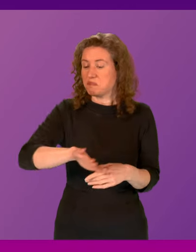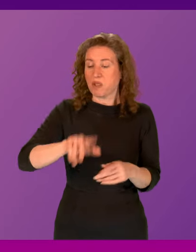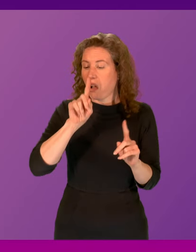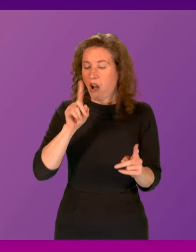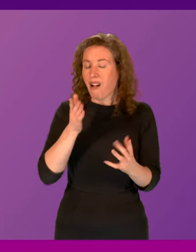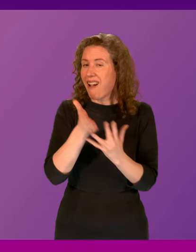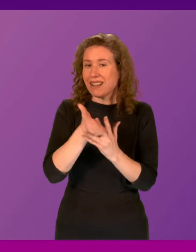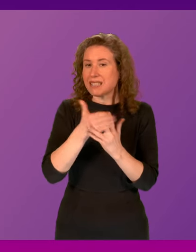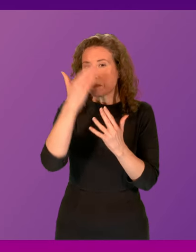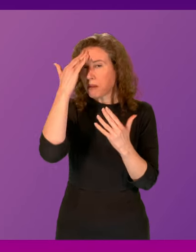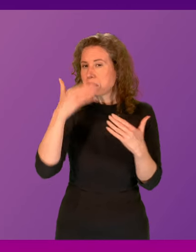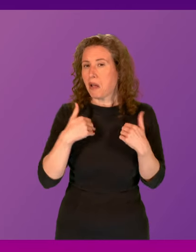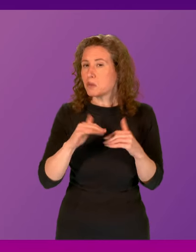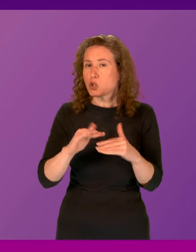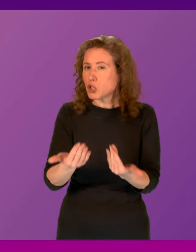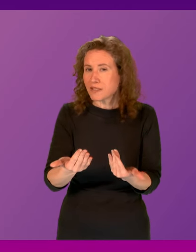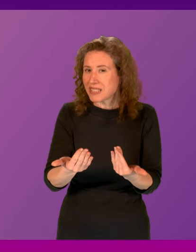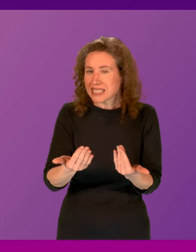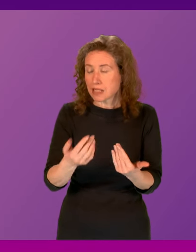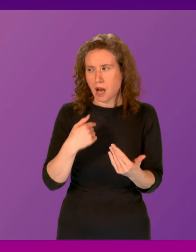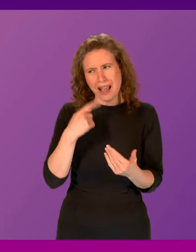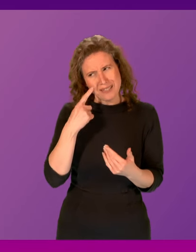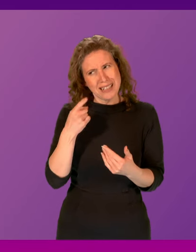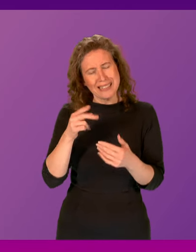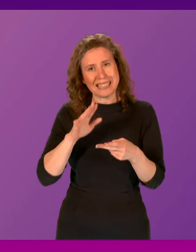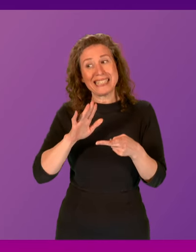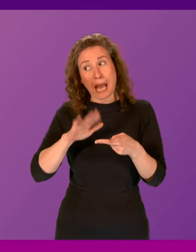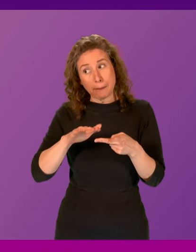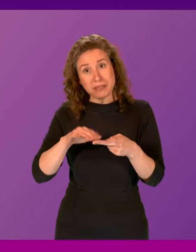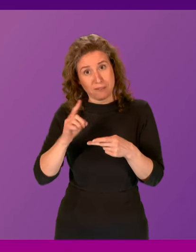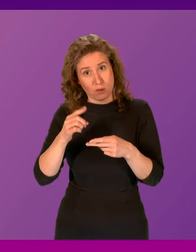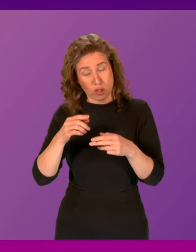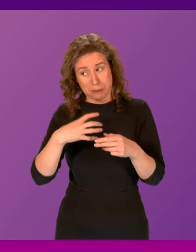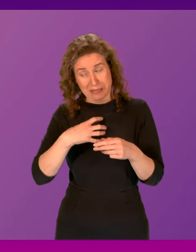services last year— I suggest that the Deputy First Minister listen to the consequences for